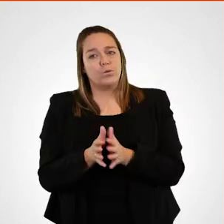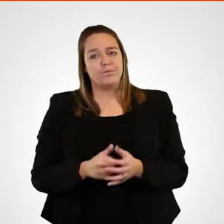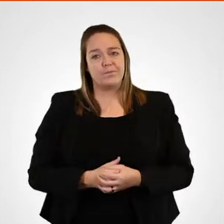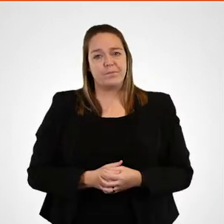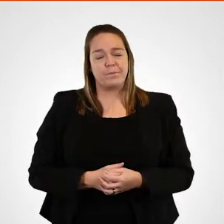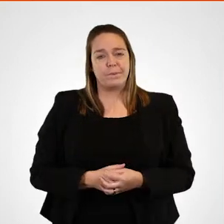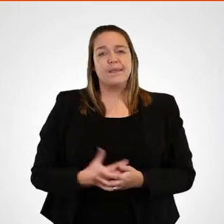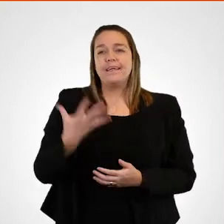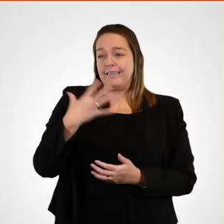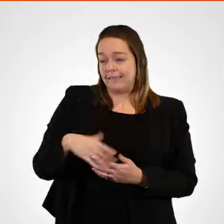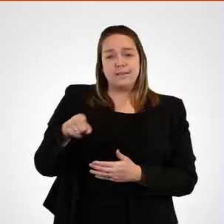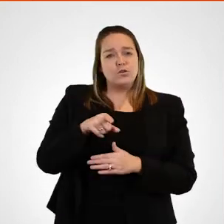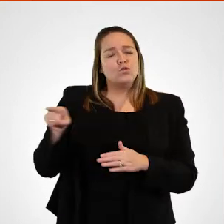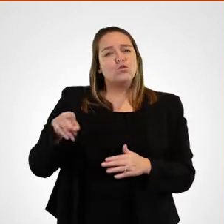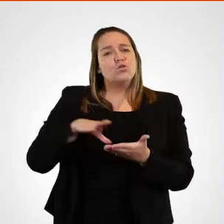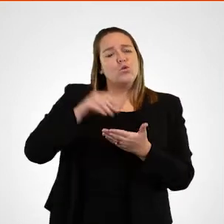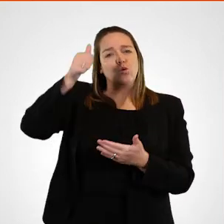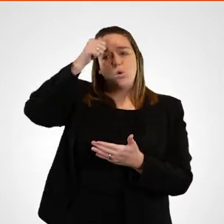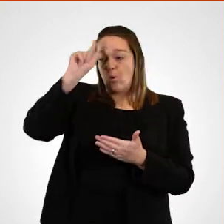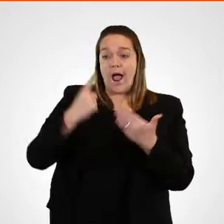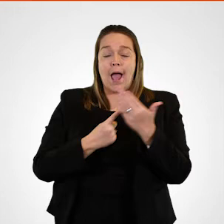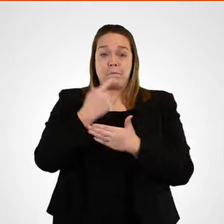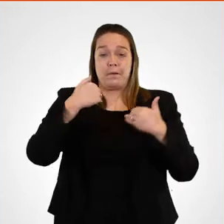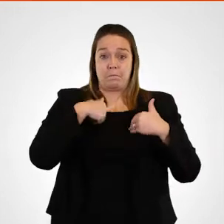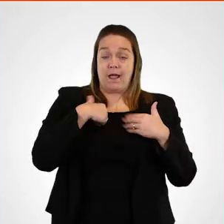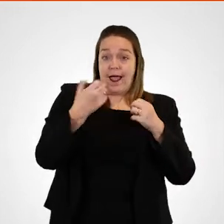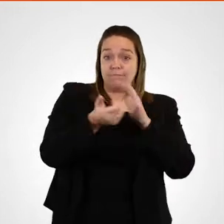We want to tell students what goes in our heads as skilled readers